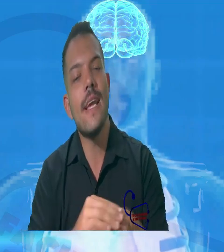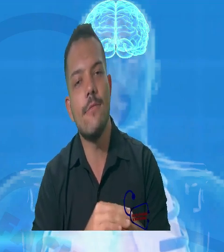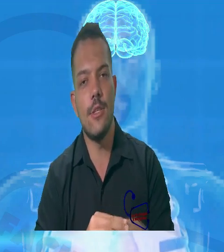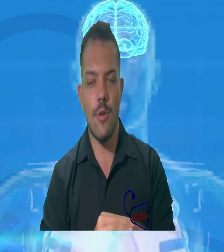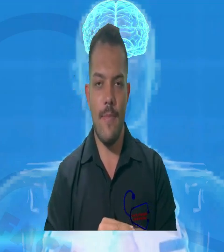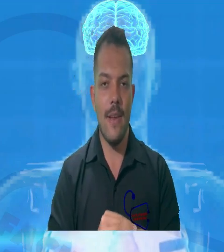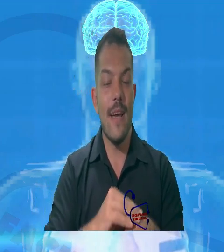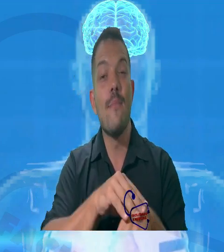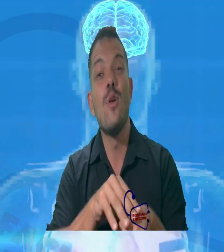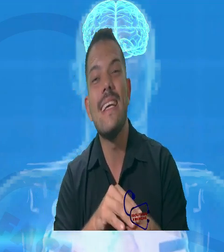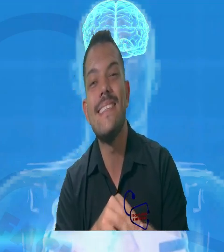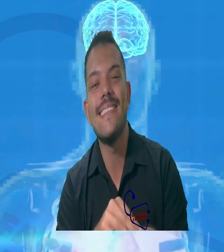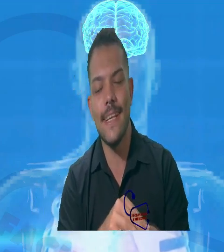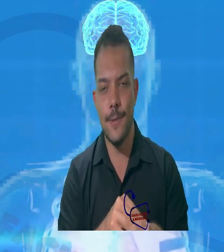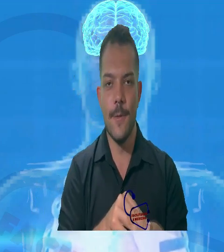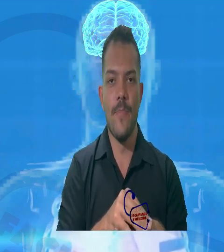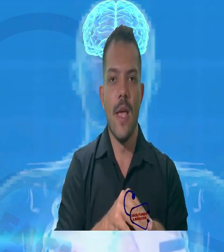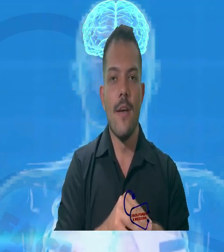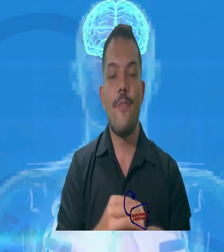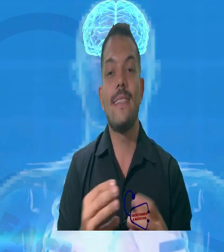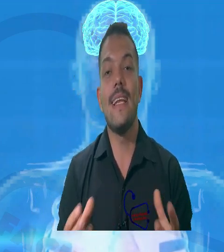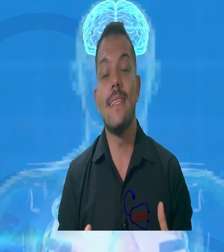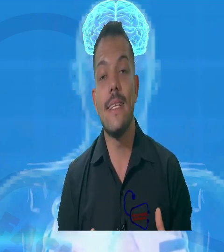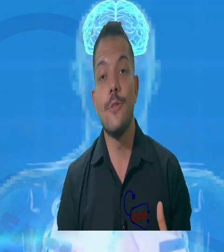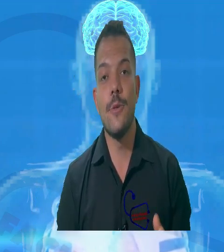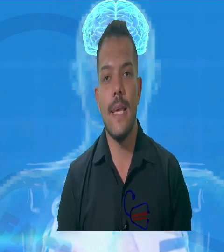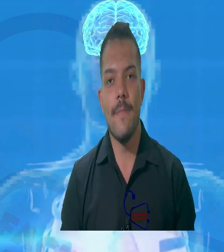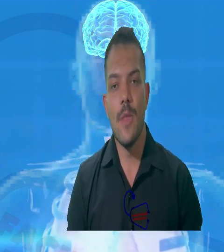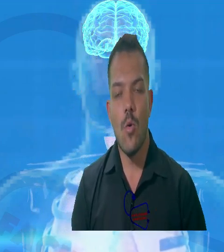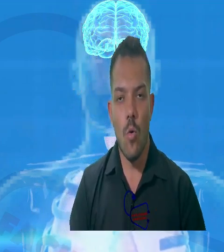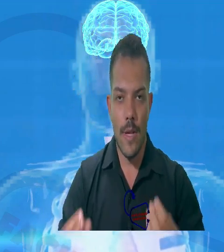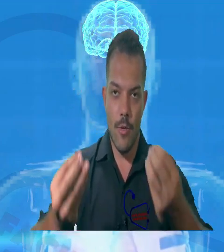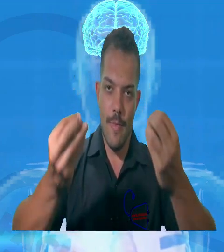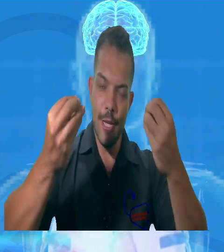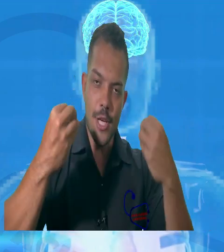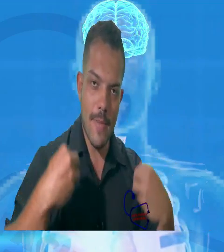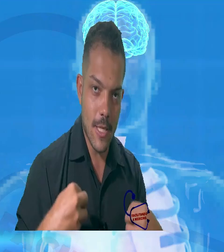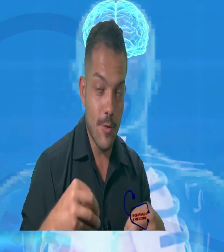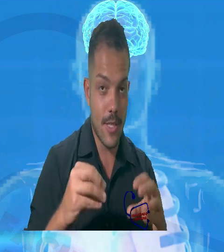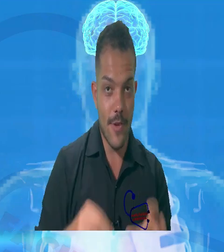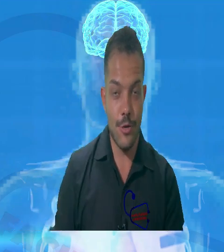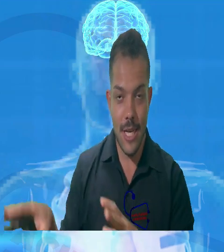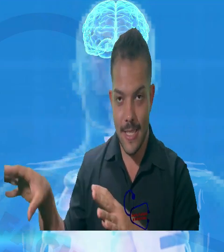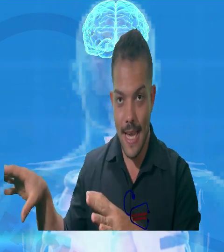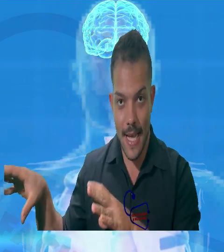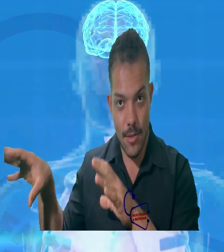in your skin and soften, making it easier for the medicine you are going to use, which